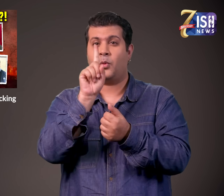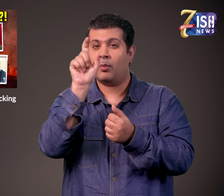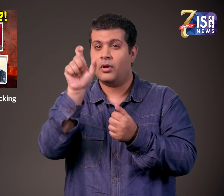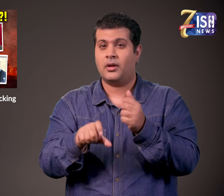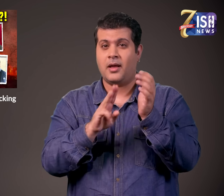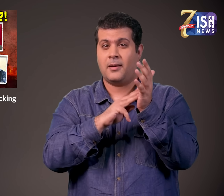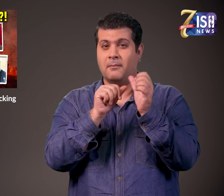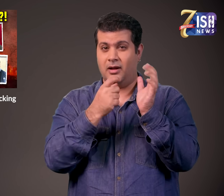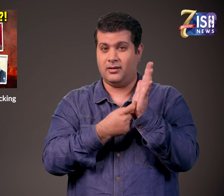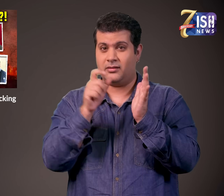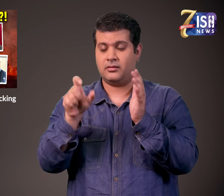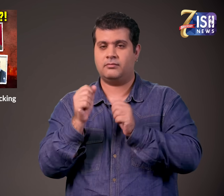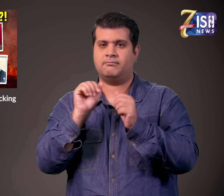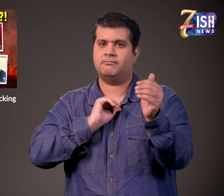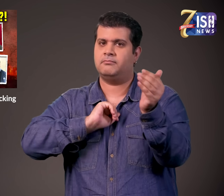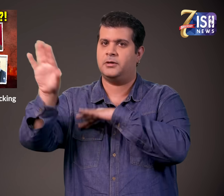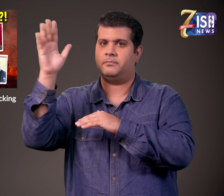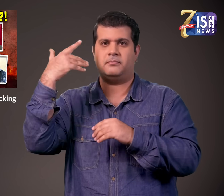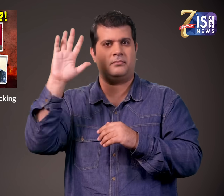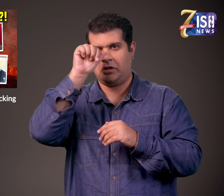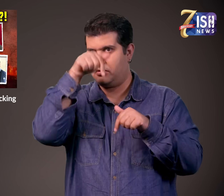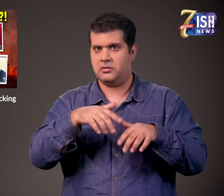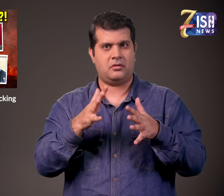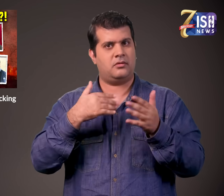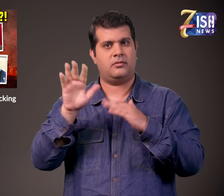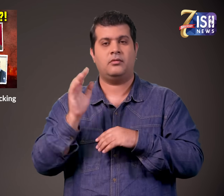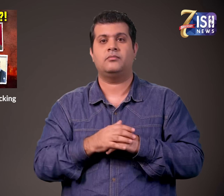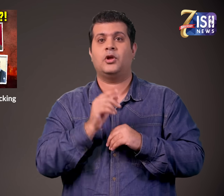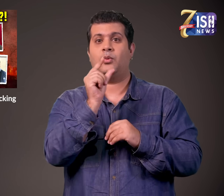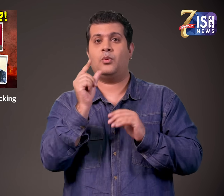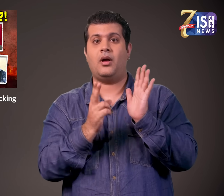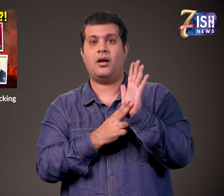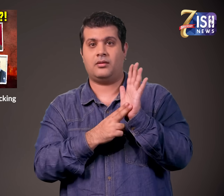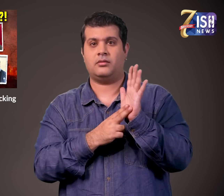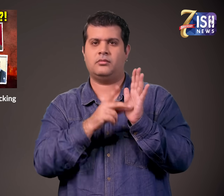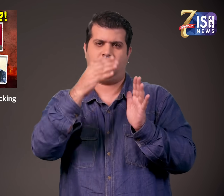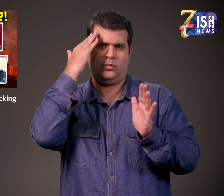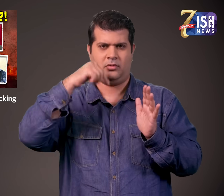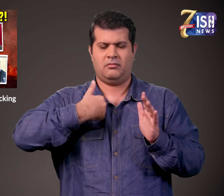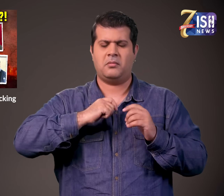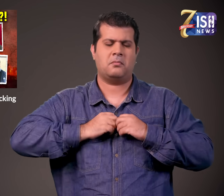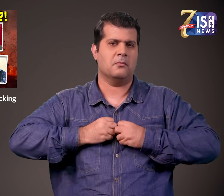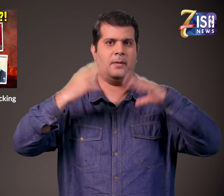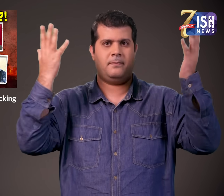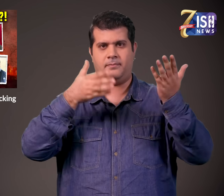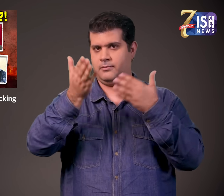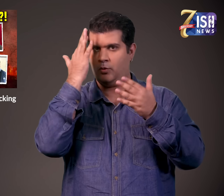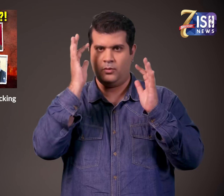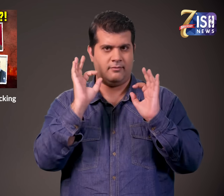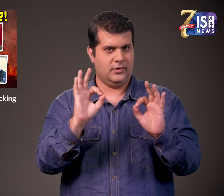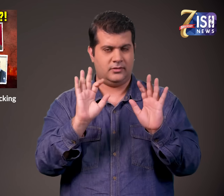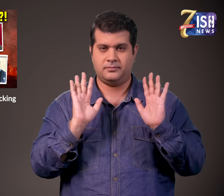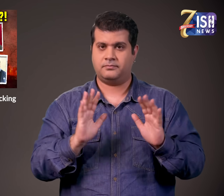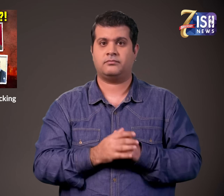Muzaffar has left the country and Nabi was the suicide bomber, as you know.